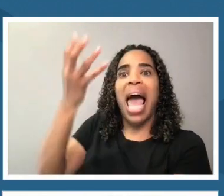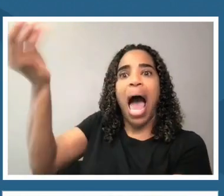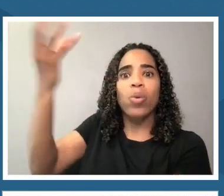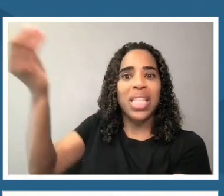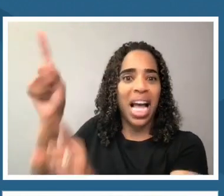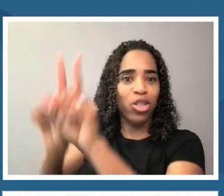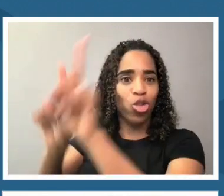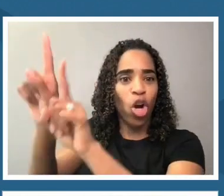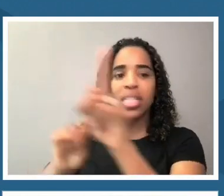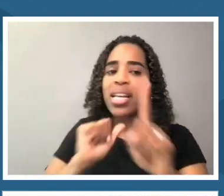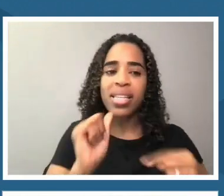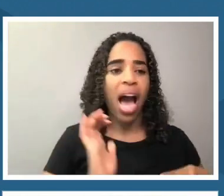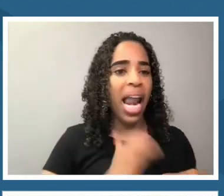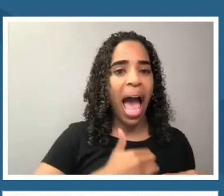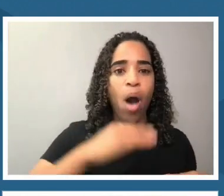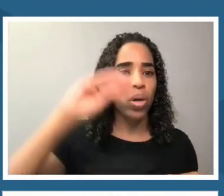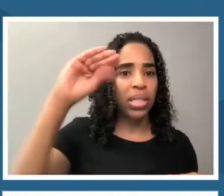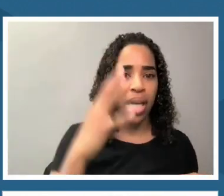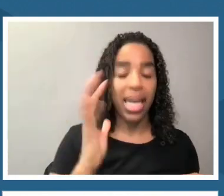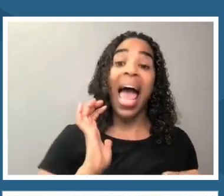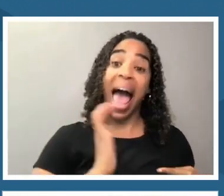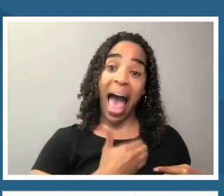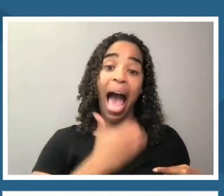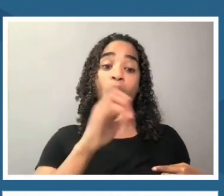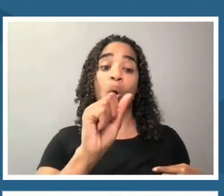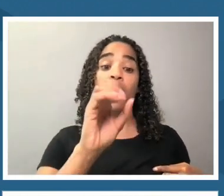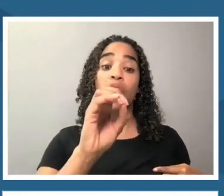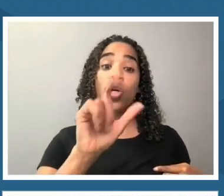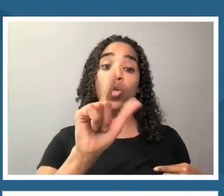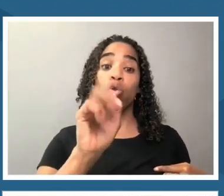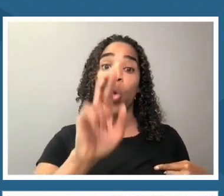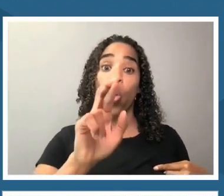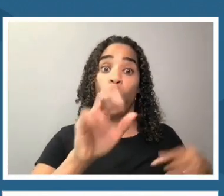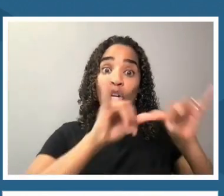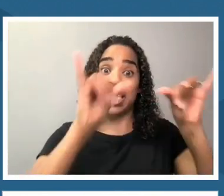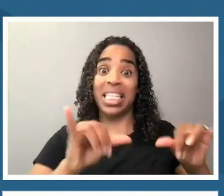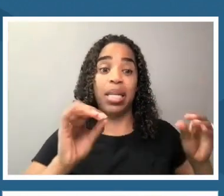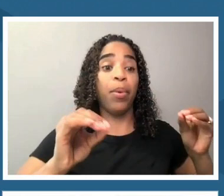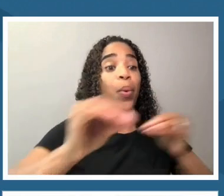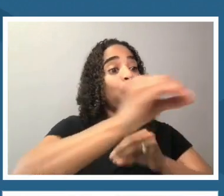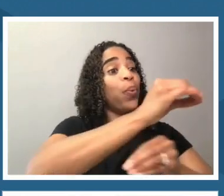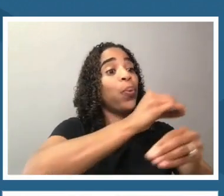have the planets in the solar system and then we're we're looking for and